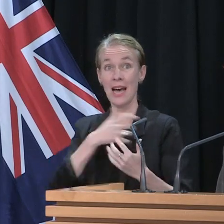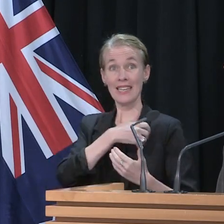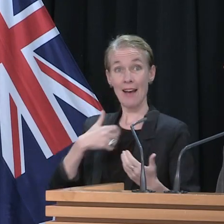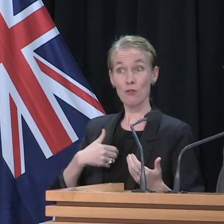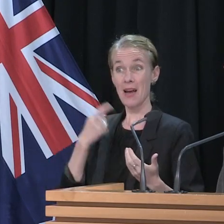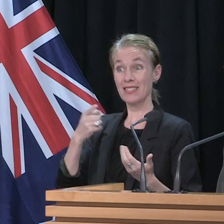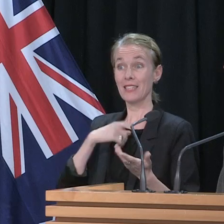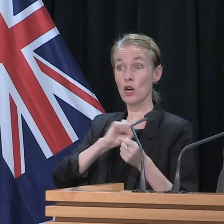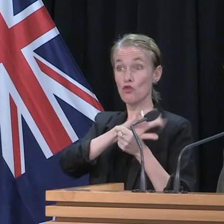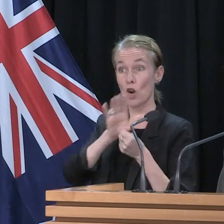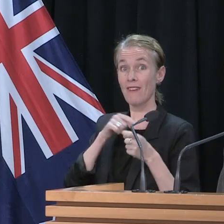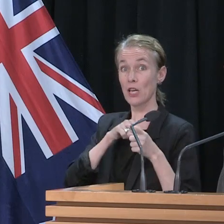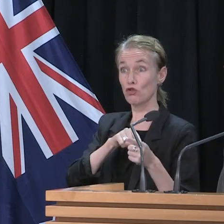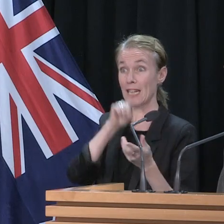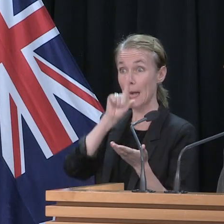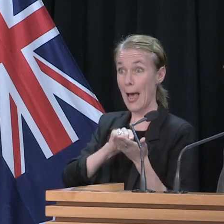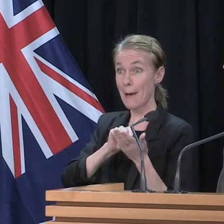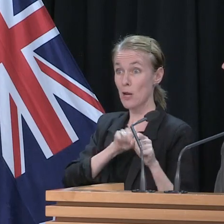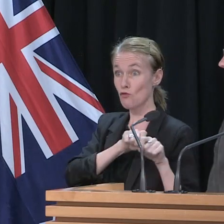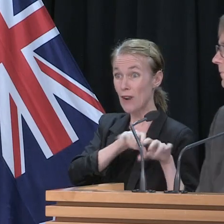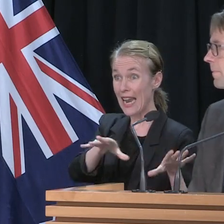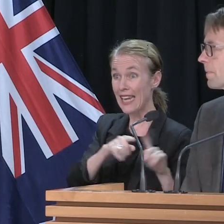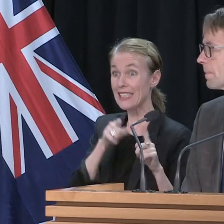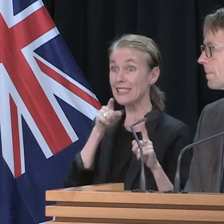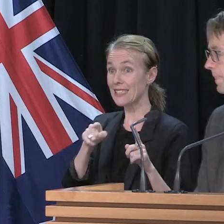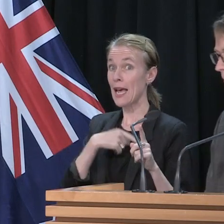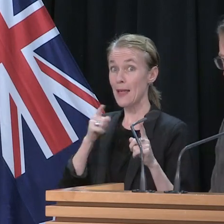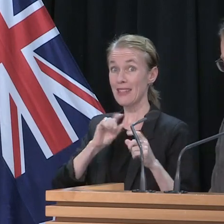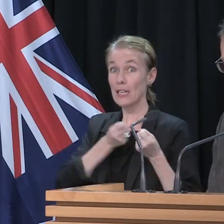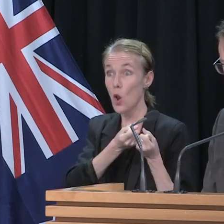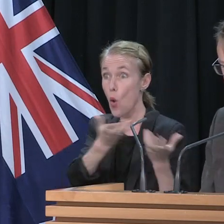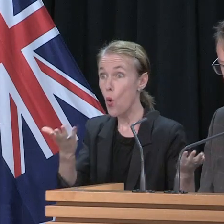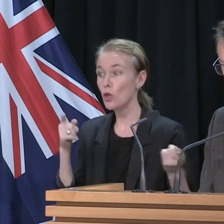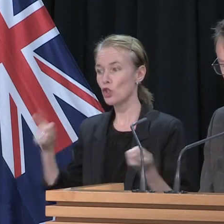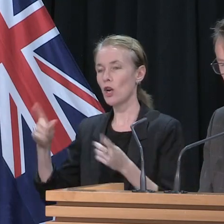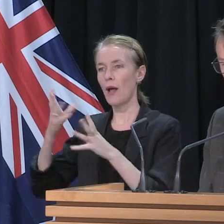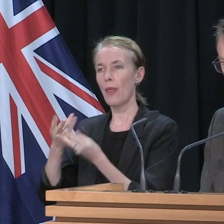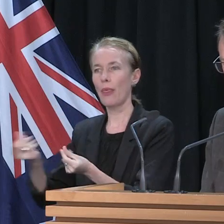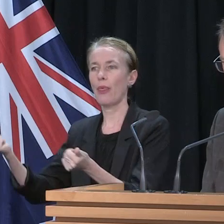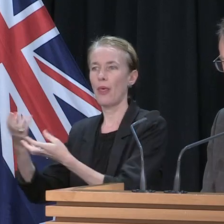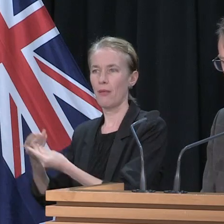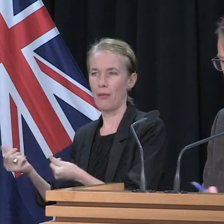place immediately had sort of fallen into disuse, if you like. The COVID tracer app